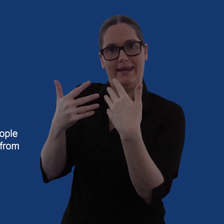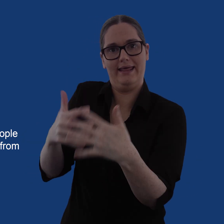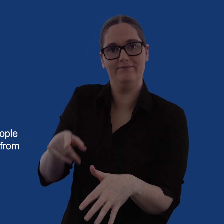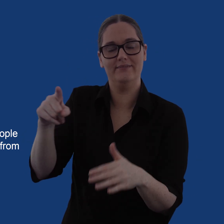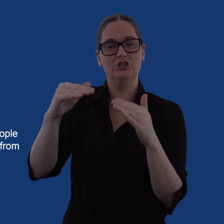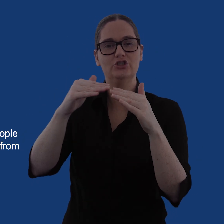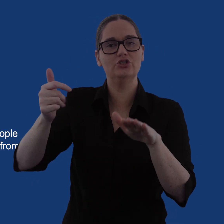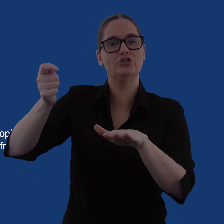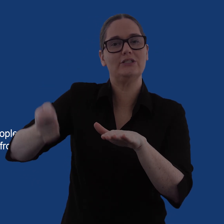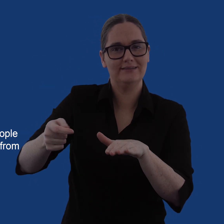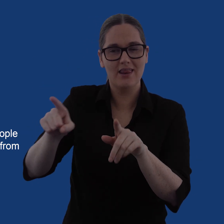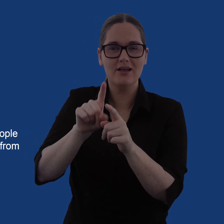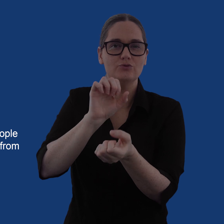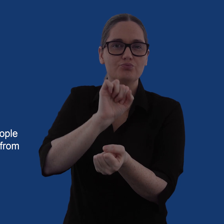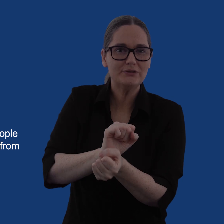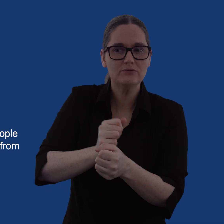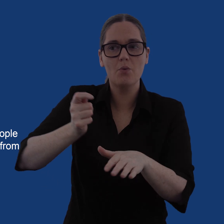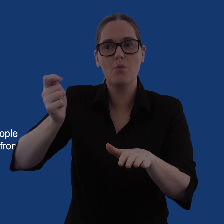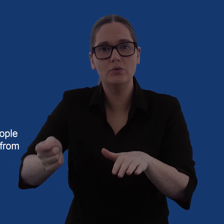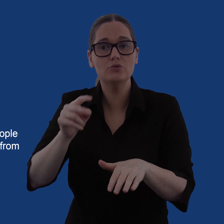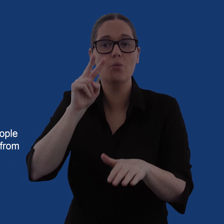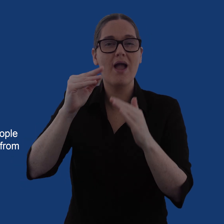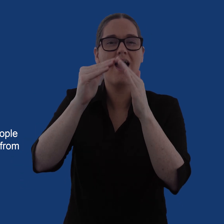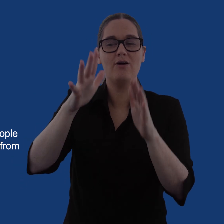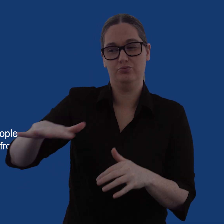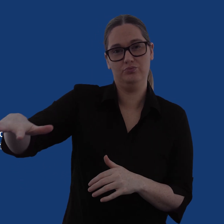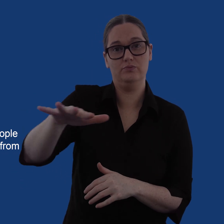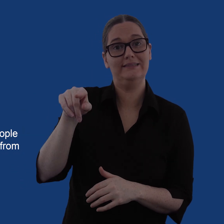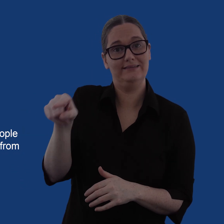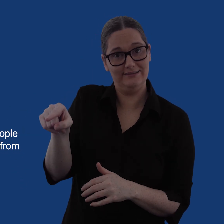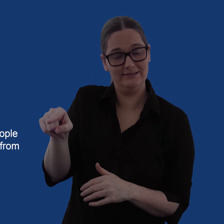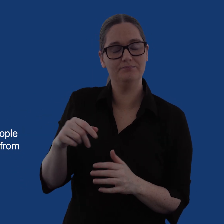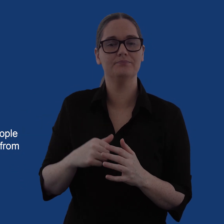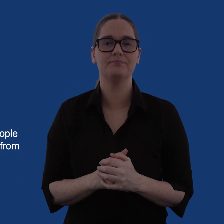who are leaving the justice system.